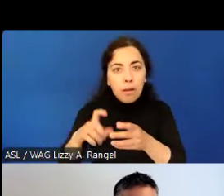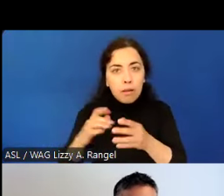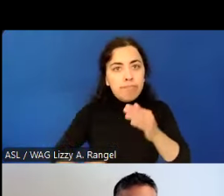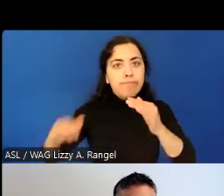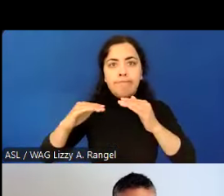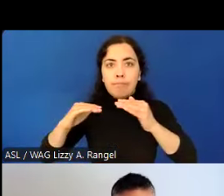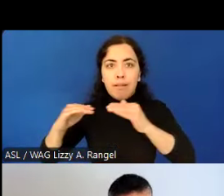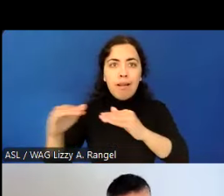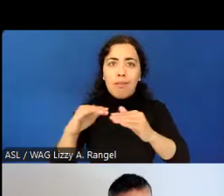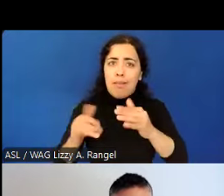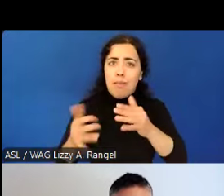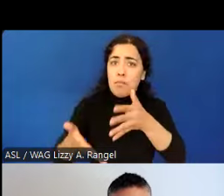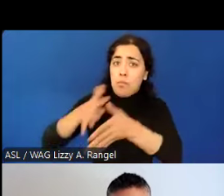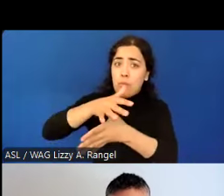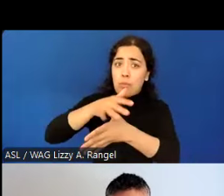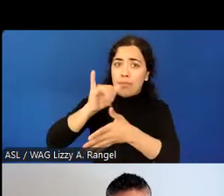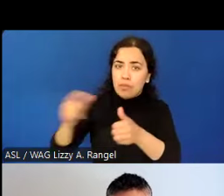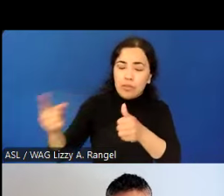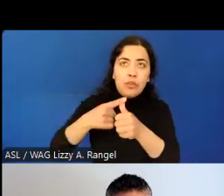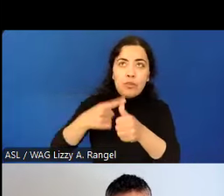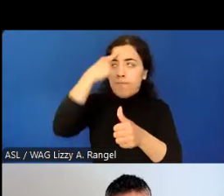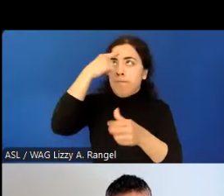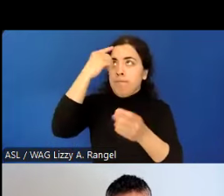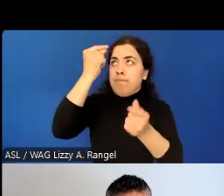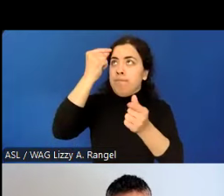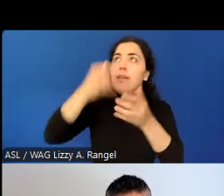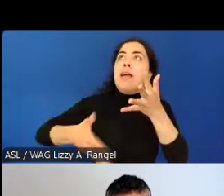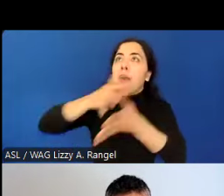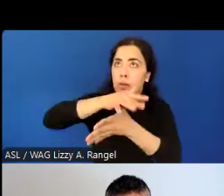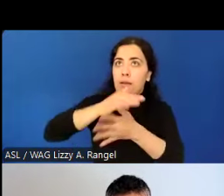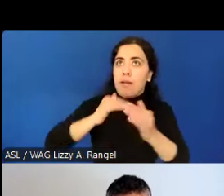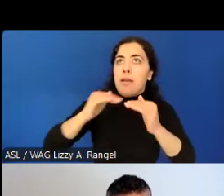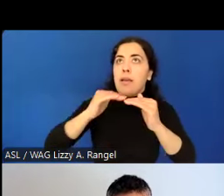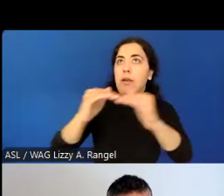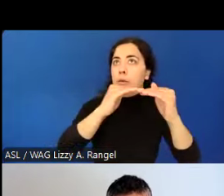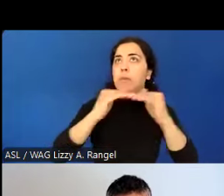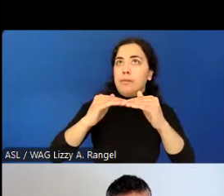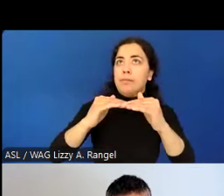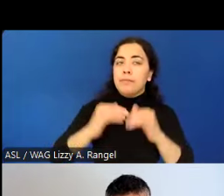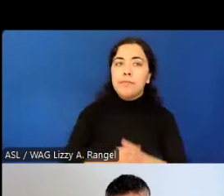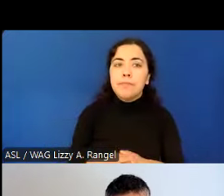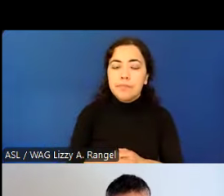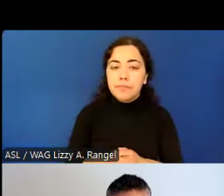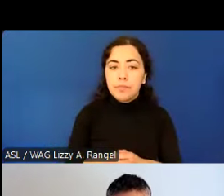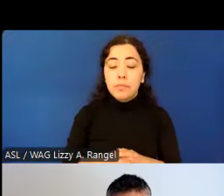as the first thing that comes to mind. And number two, we become conscious of our